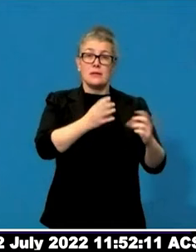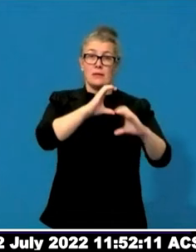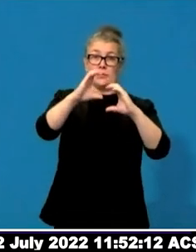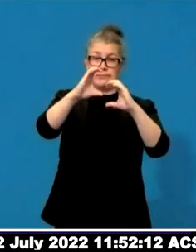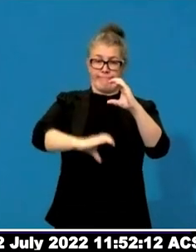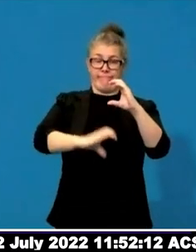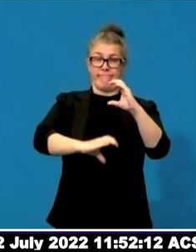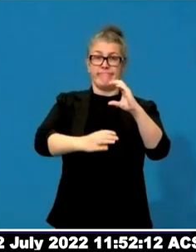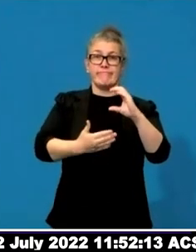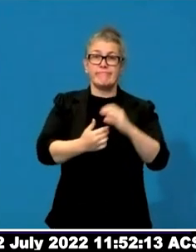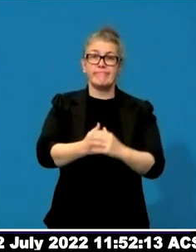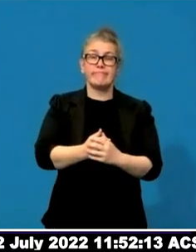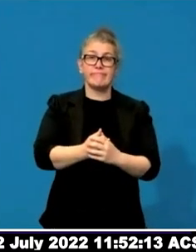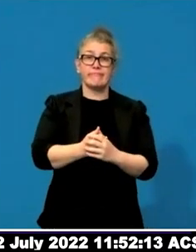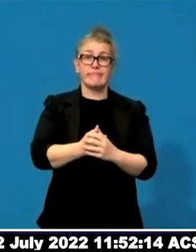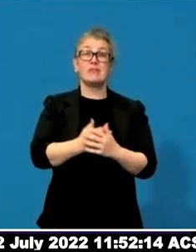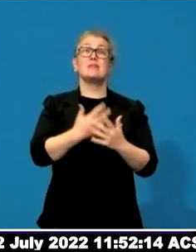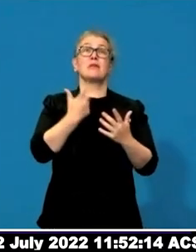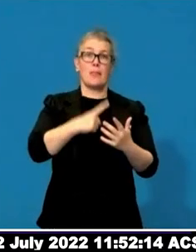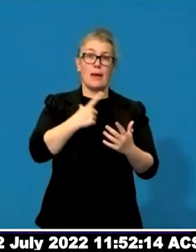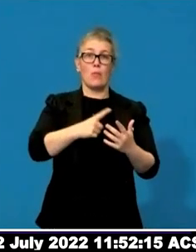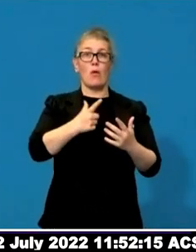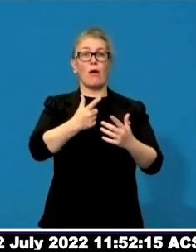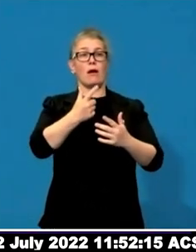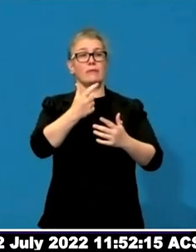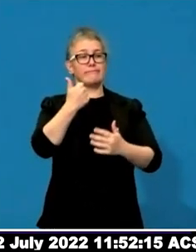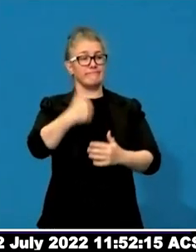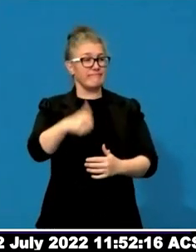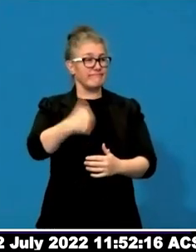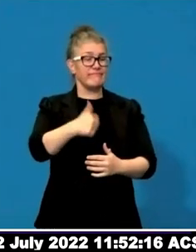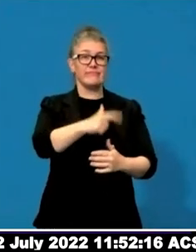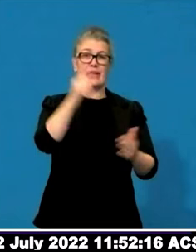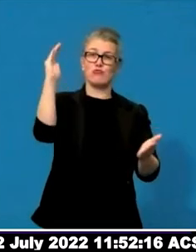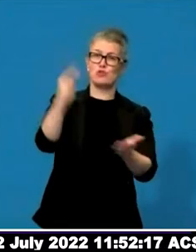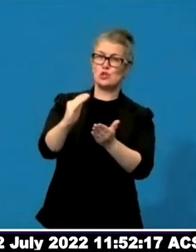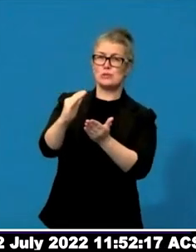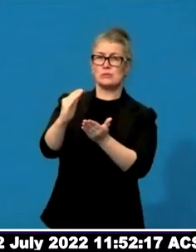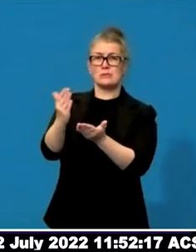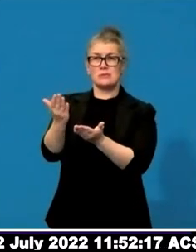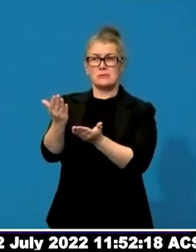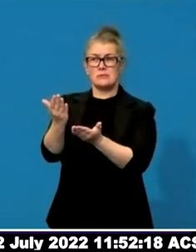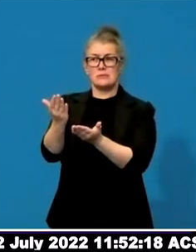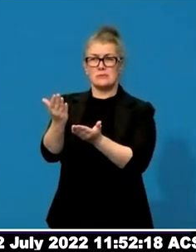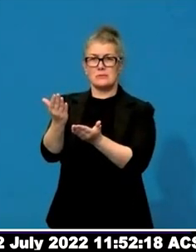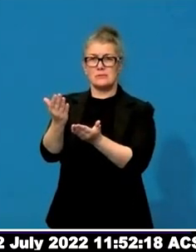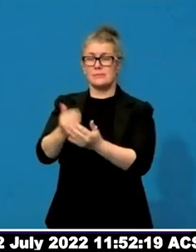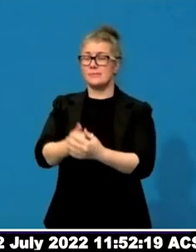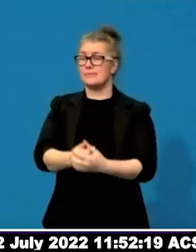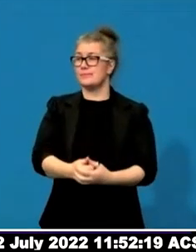has led to quite a negative pathway. Ms Walker, does it take up a significant amount